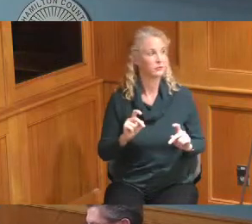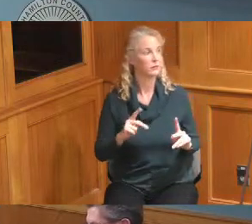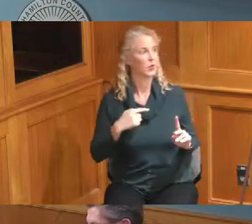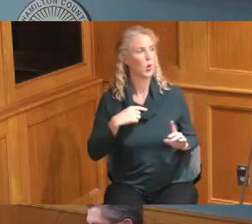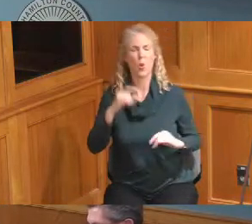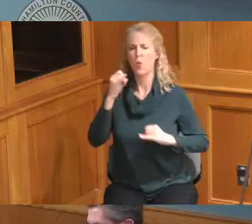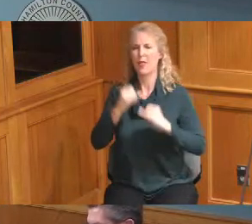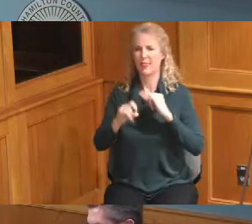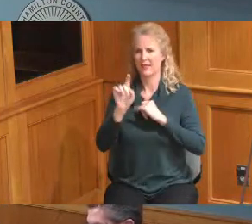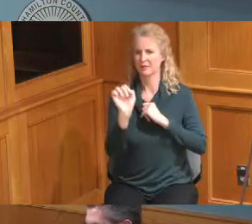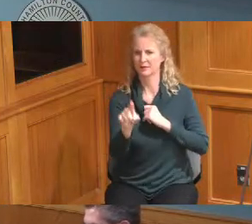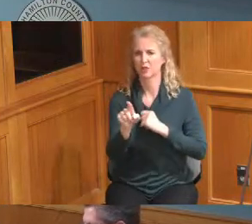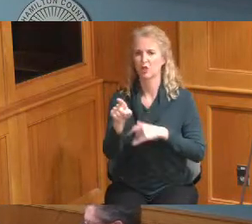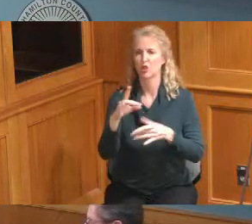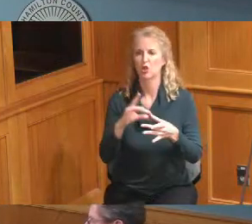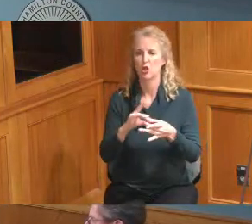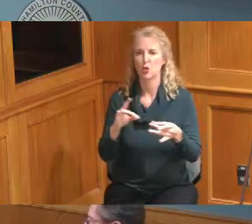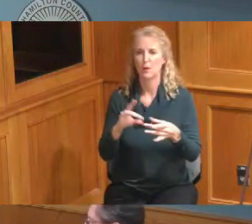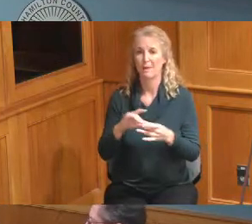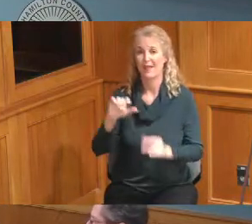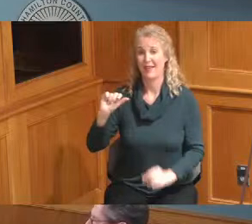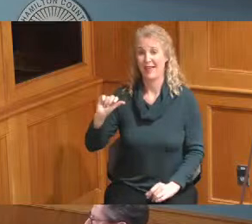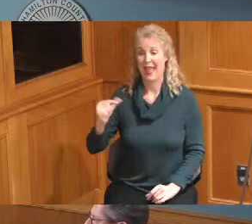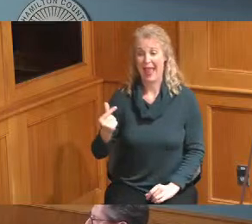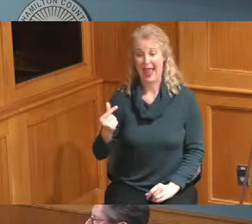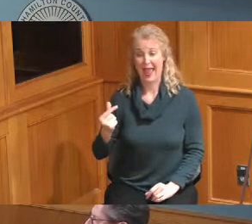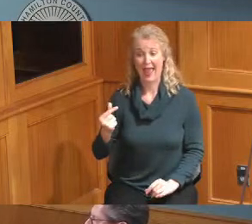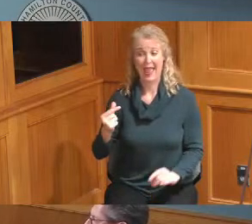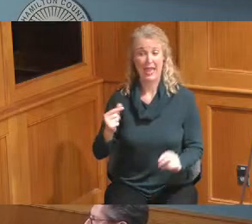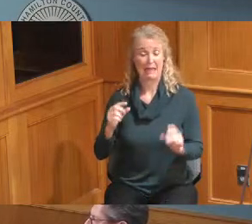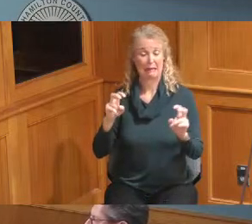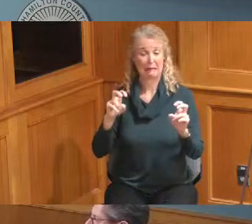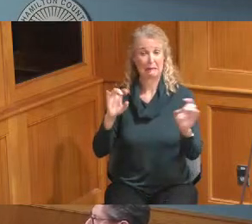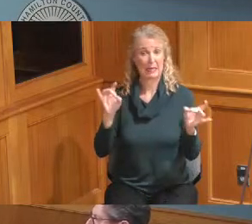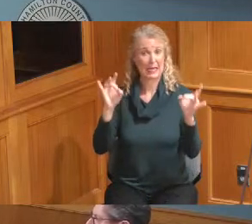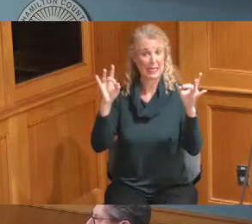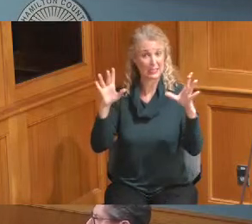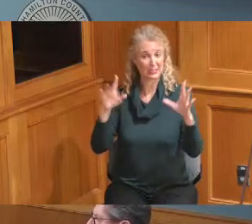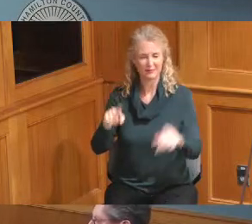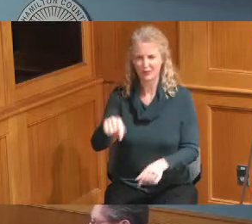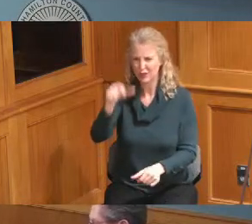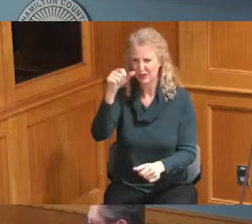last thing you mentioned an egg incident during your comments remember there was a what is an egg